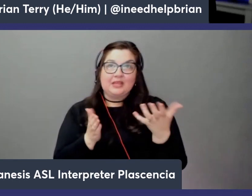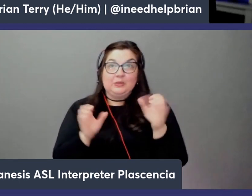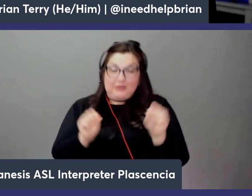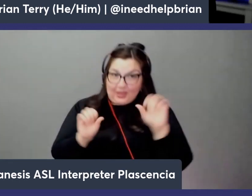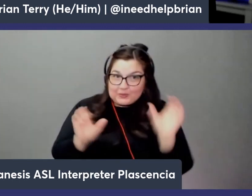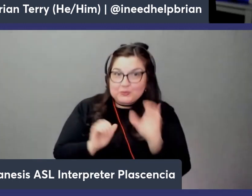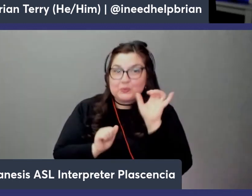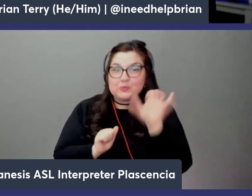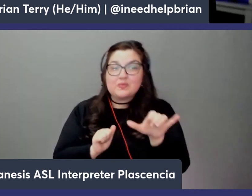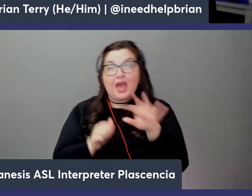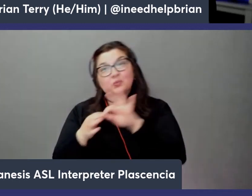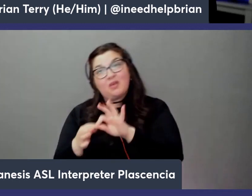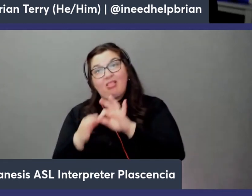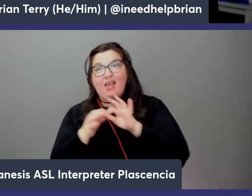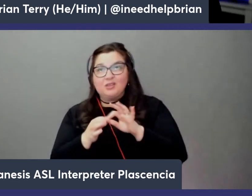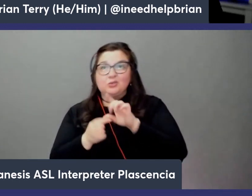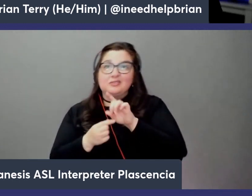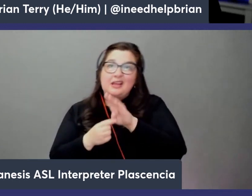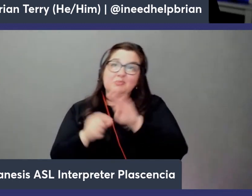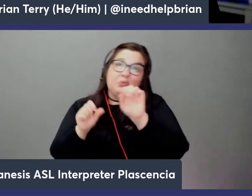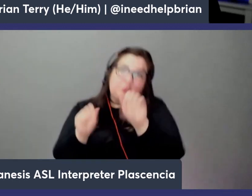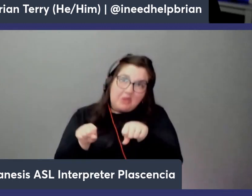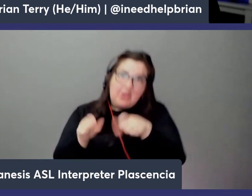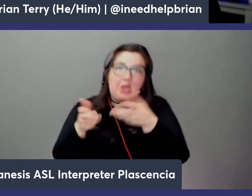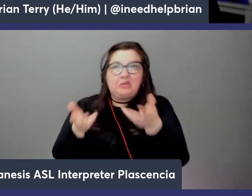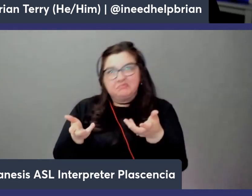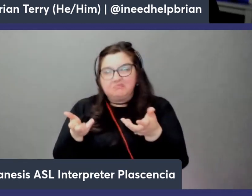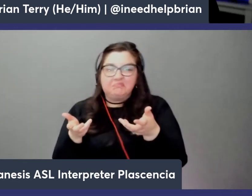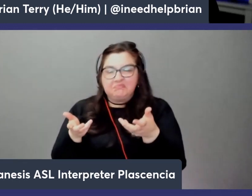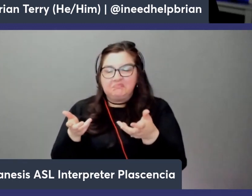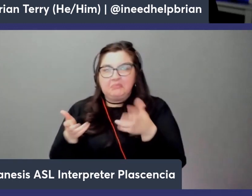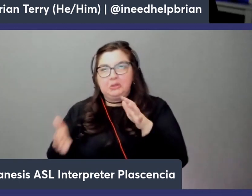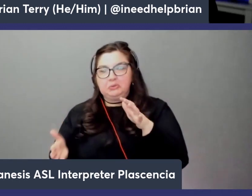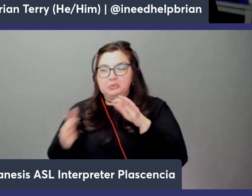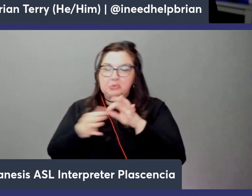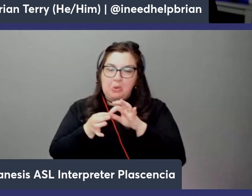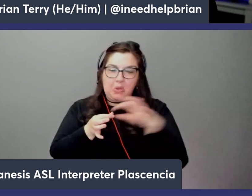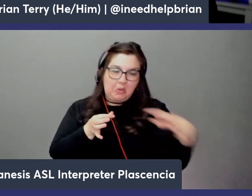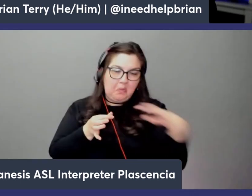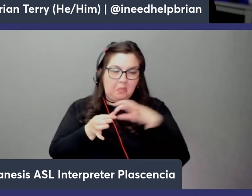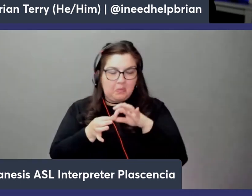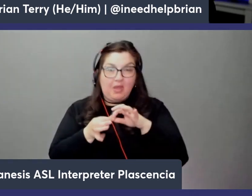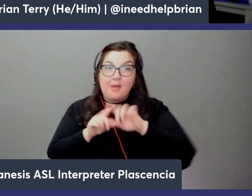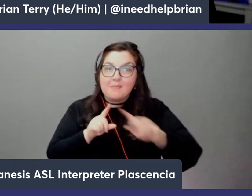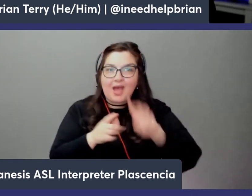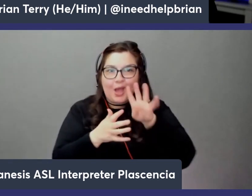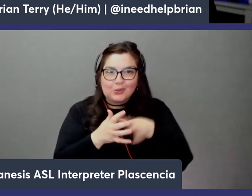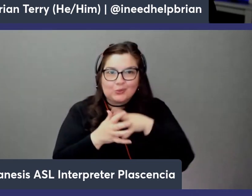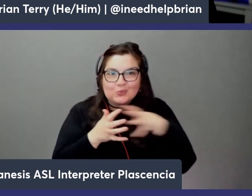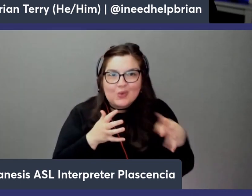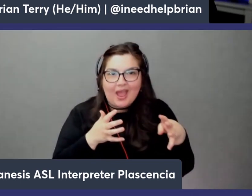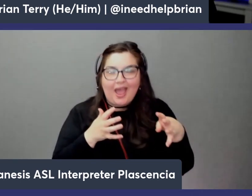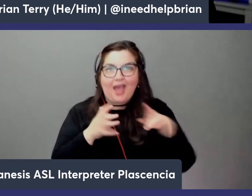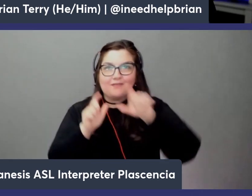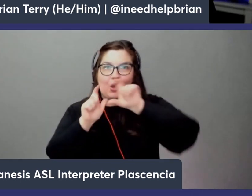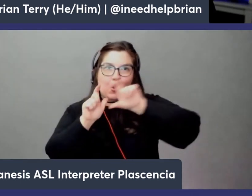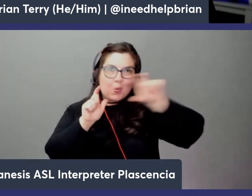if you wanted to, that's a join or two joins, but where graphs really start to play a part is when you have a problem